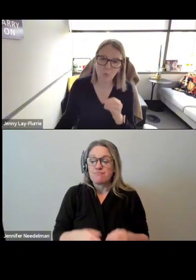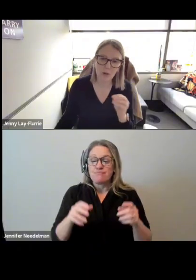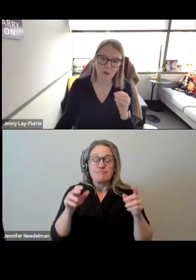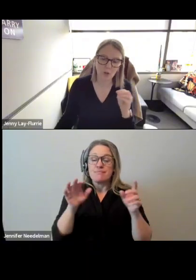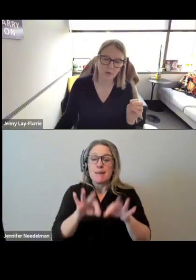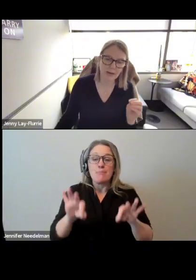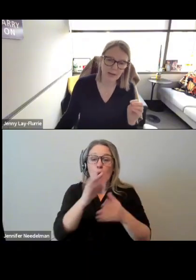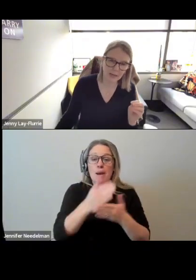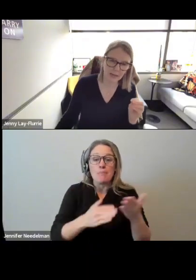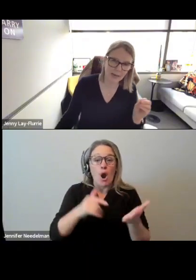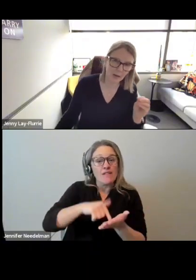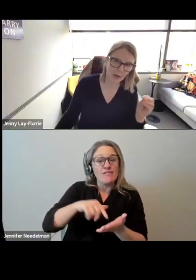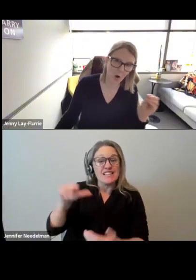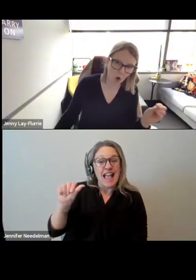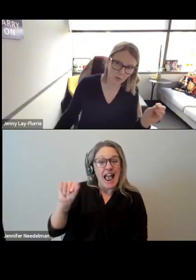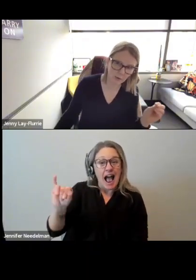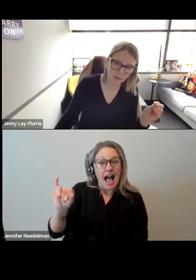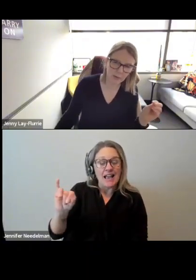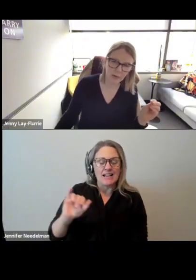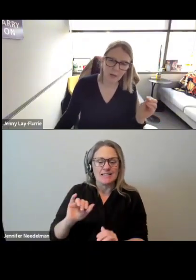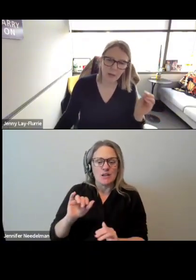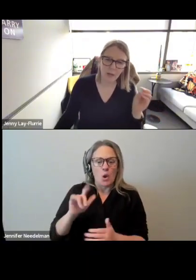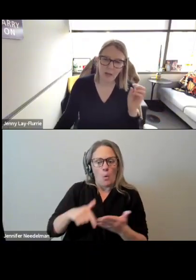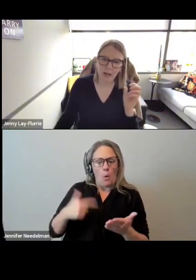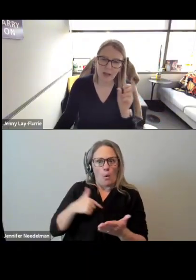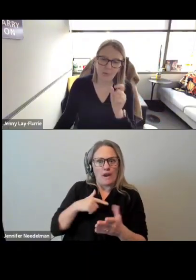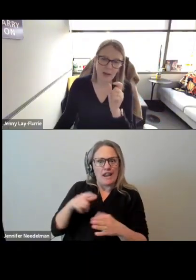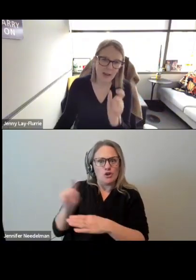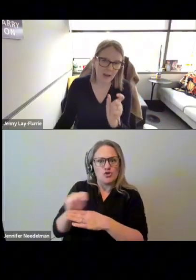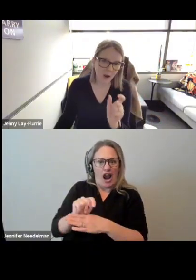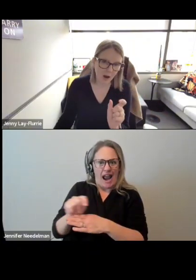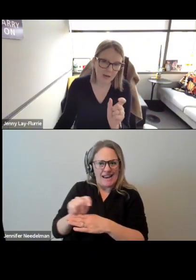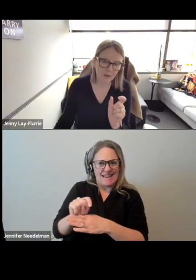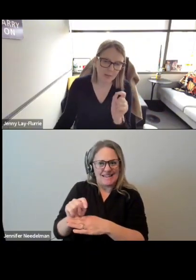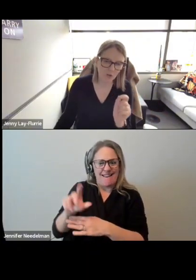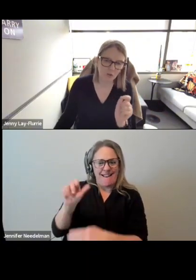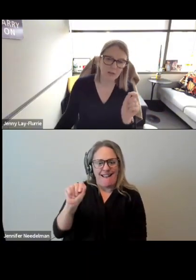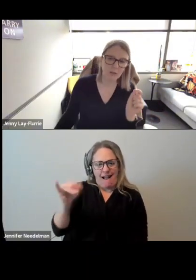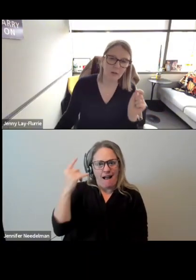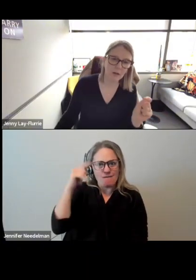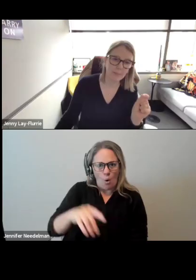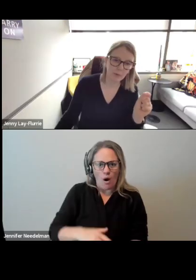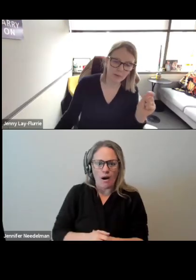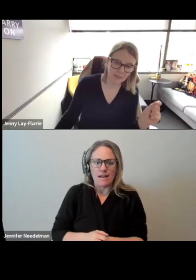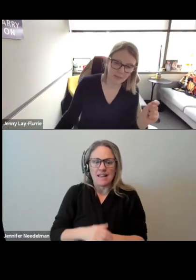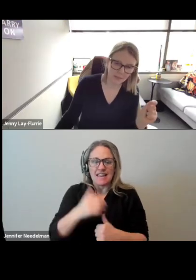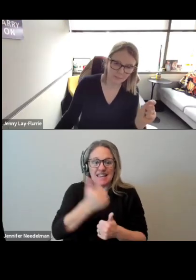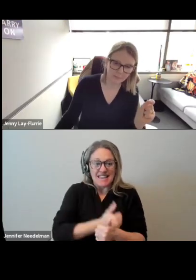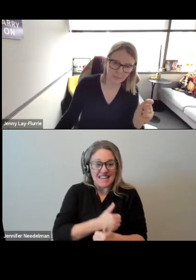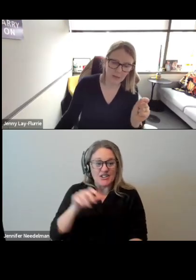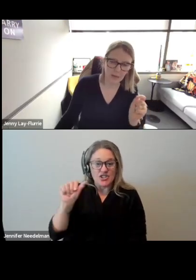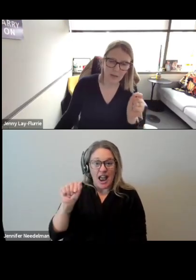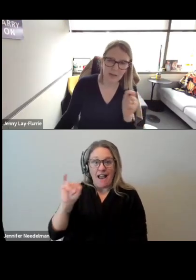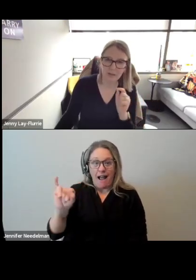what we are training AI on. Every AI is being trained on a library of data.